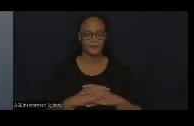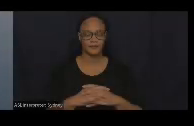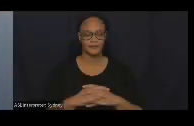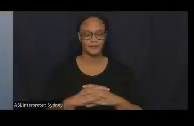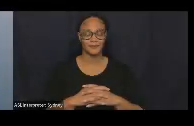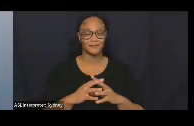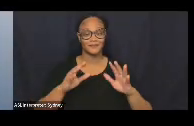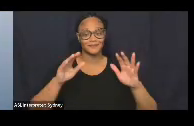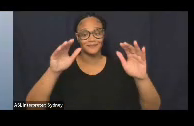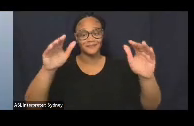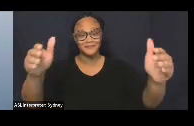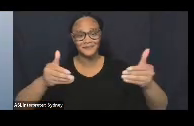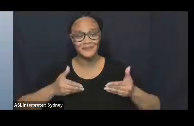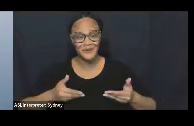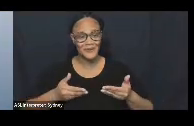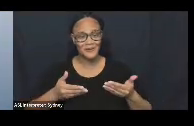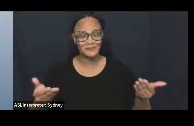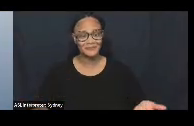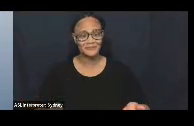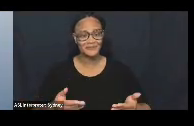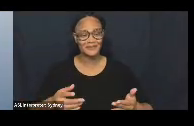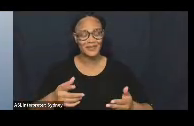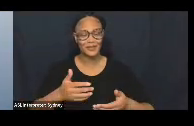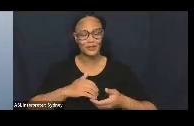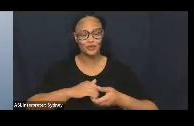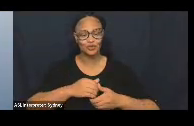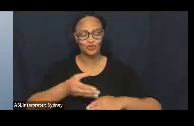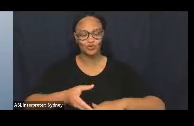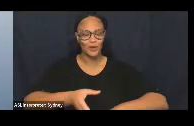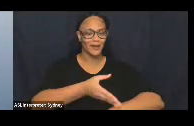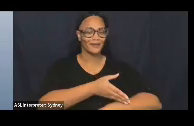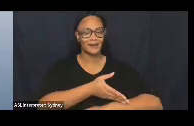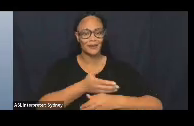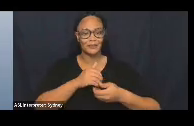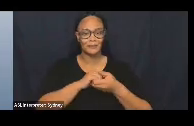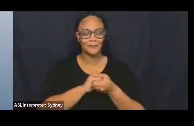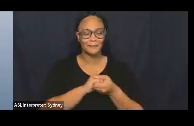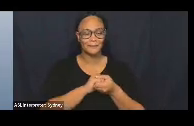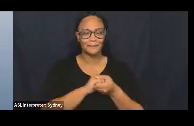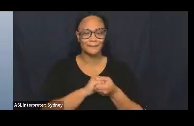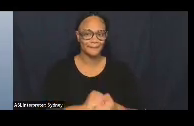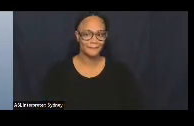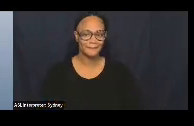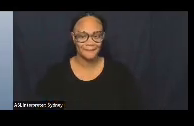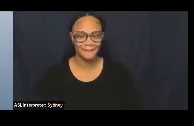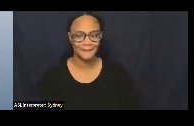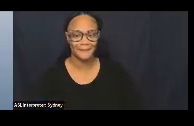Welcome everyone to the strengthening partnership for students with disabilities webinar series. Our